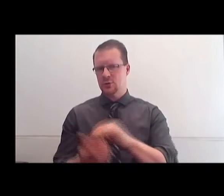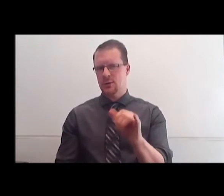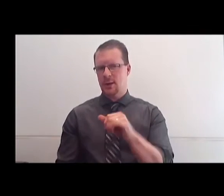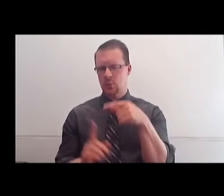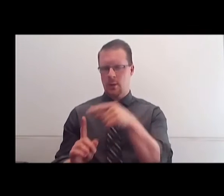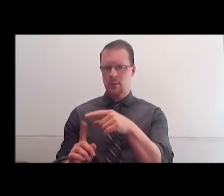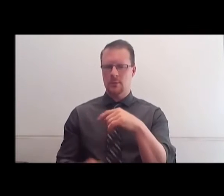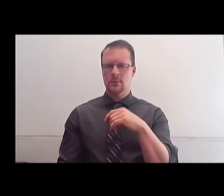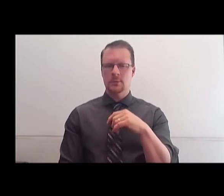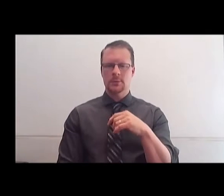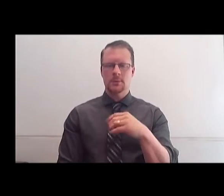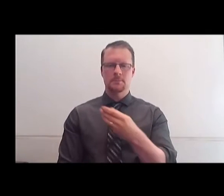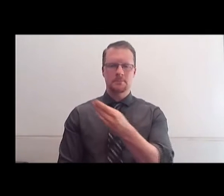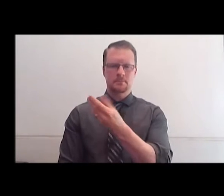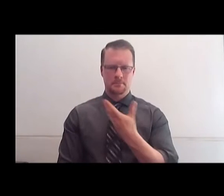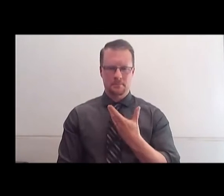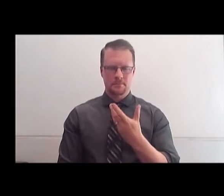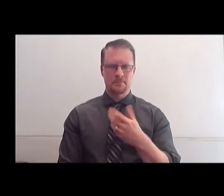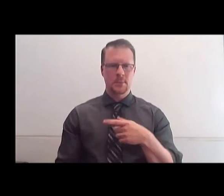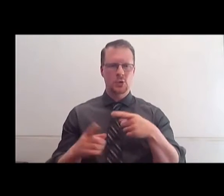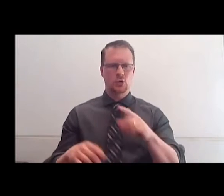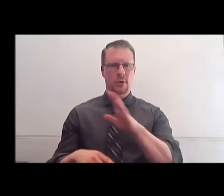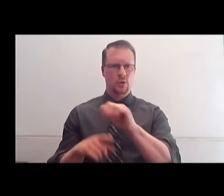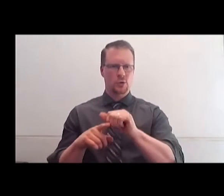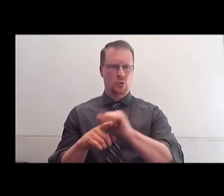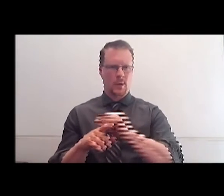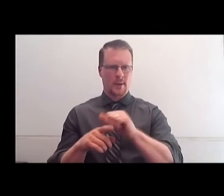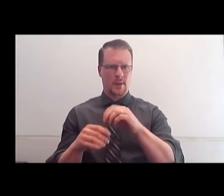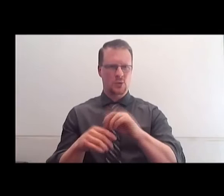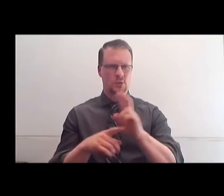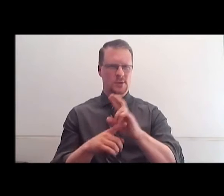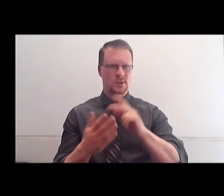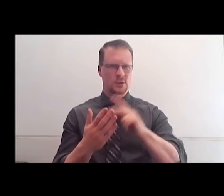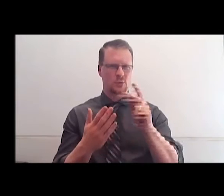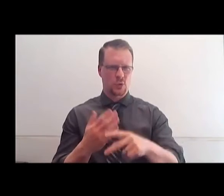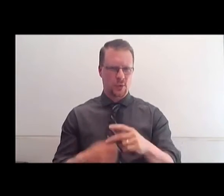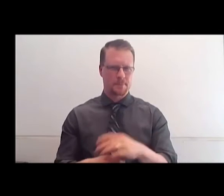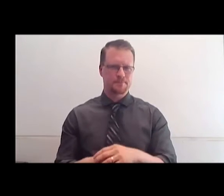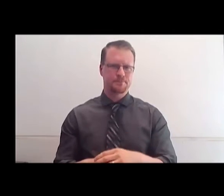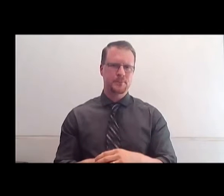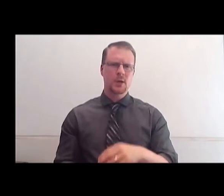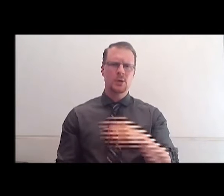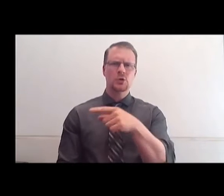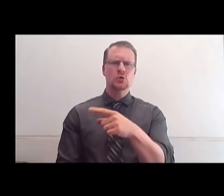I have a colleague who is a deaf physician, and they said that during their training